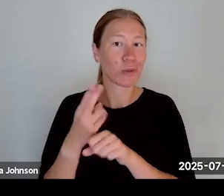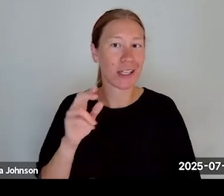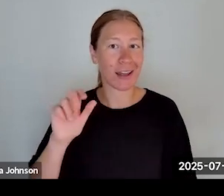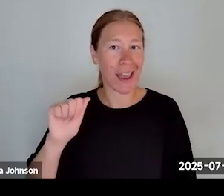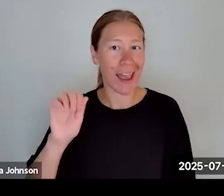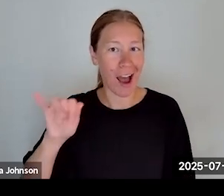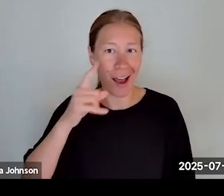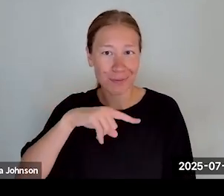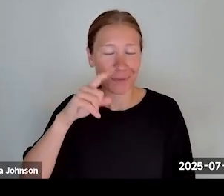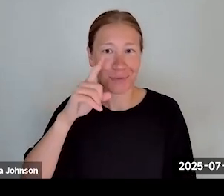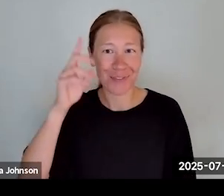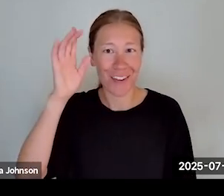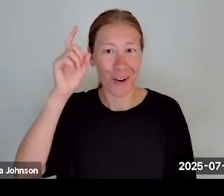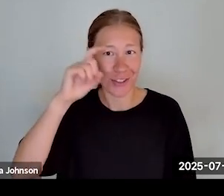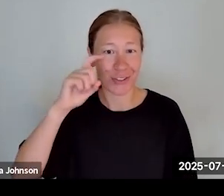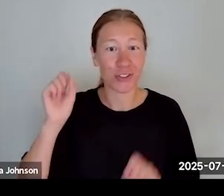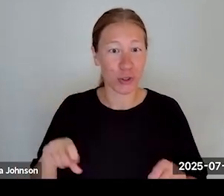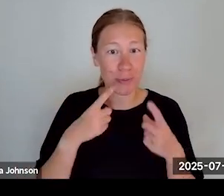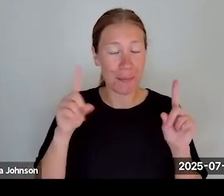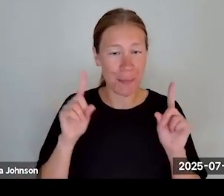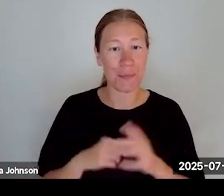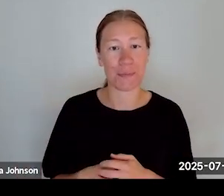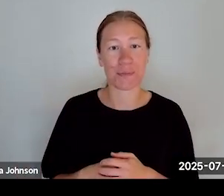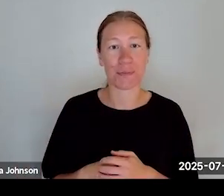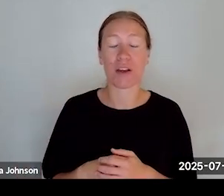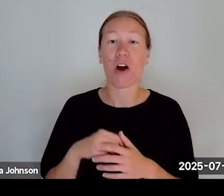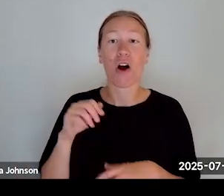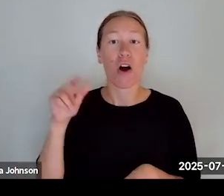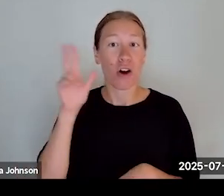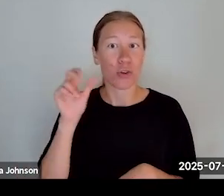For employees with auditory and visual limitations, some accommodation options